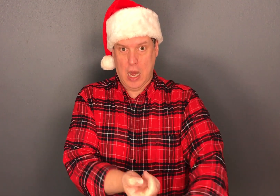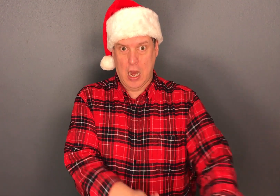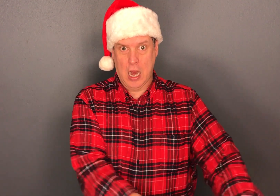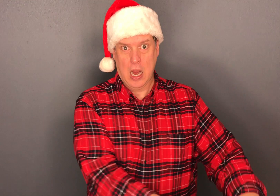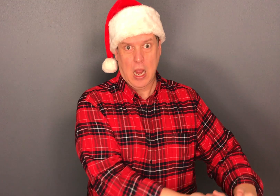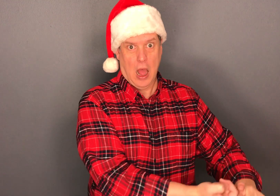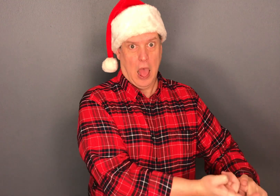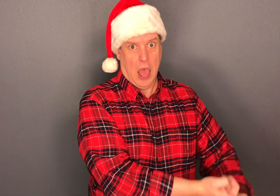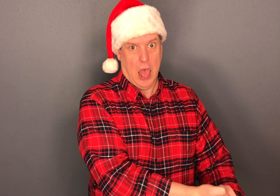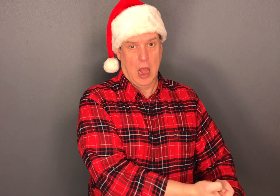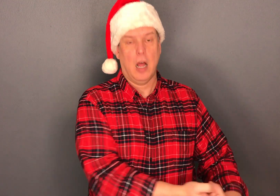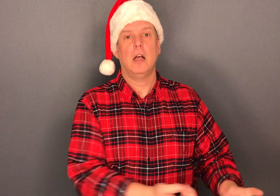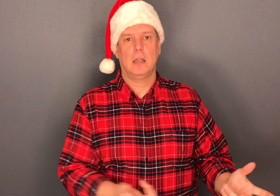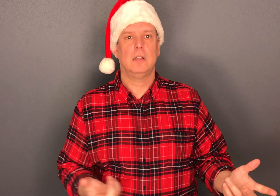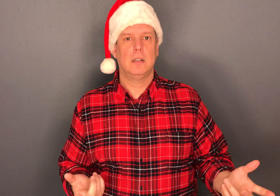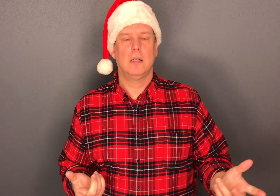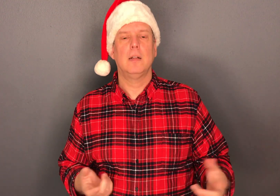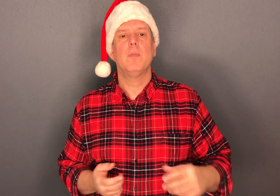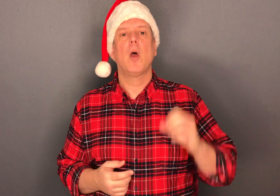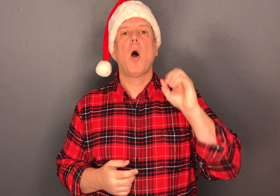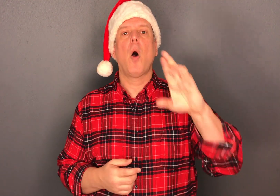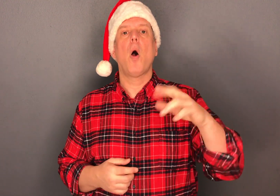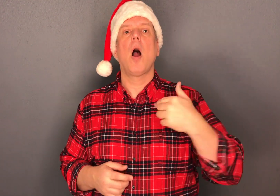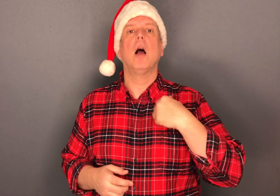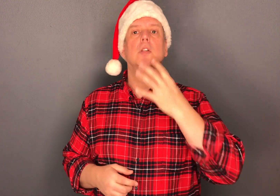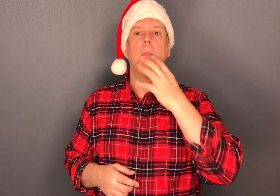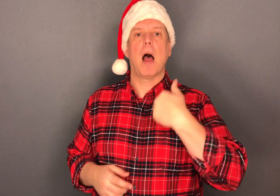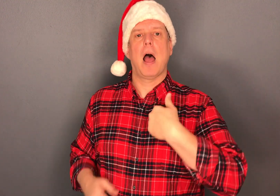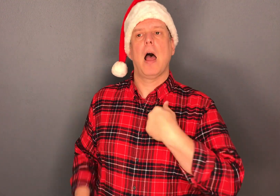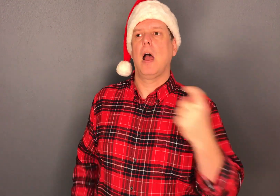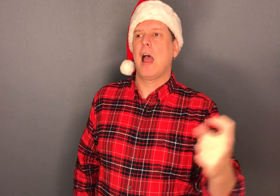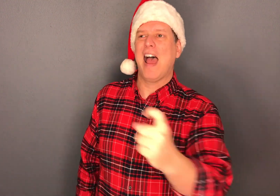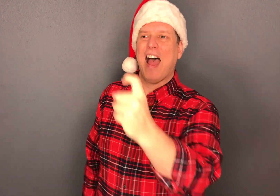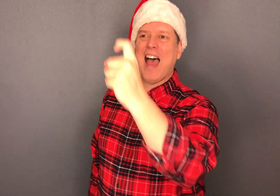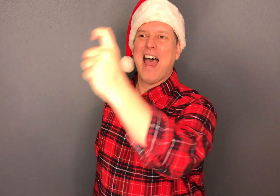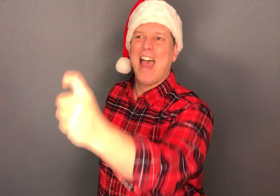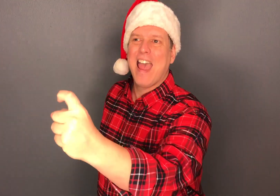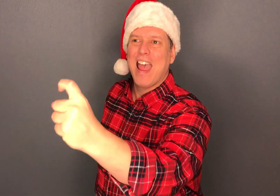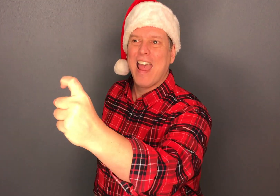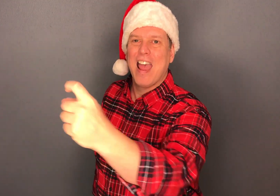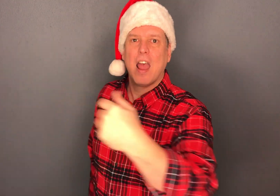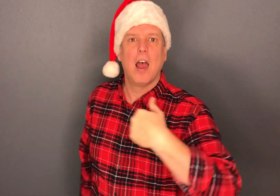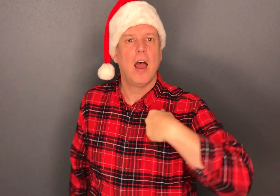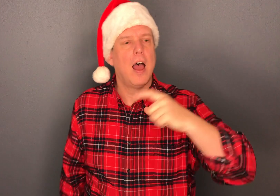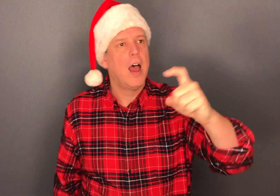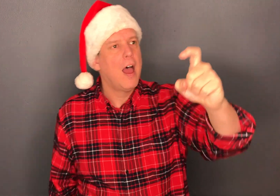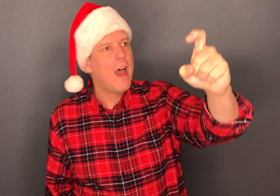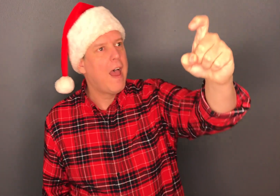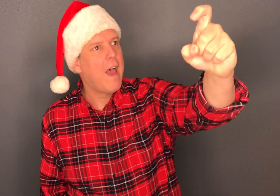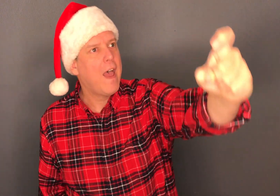like from the perspective of the tree right so if I'm talking about my